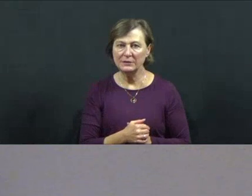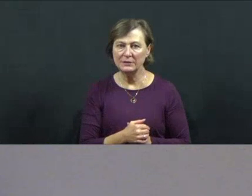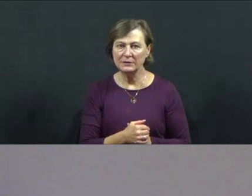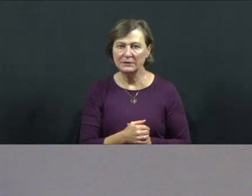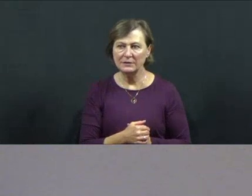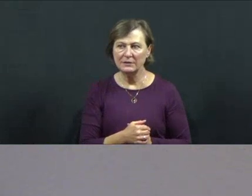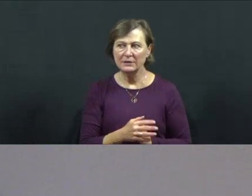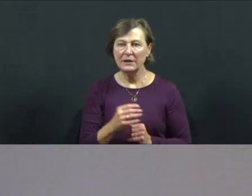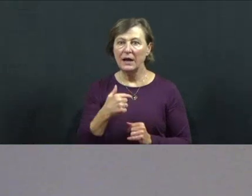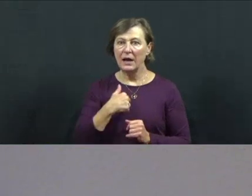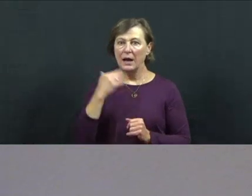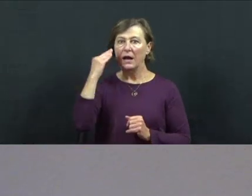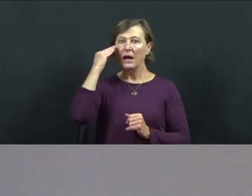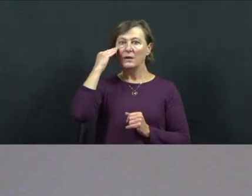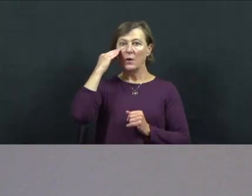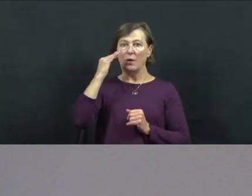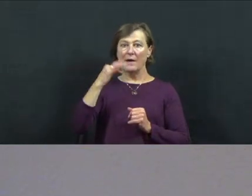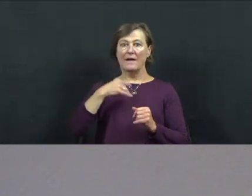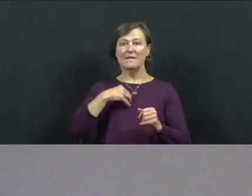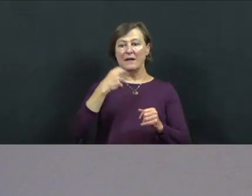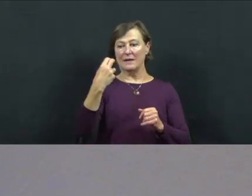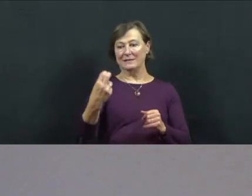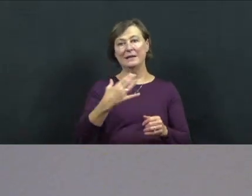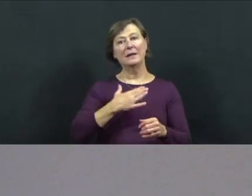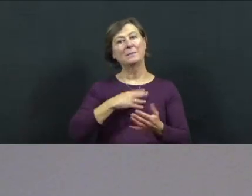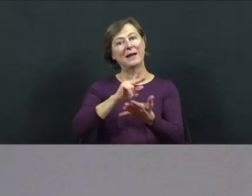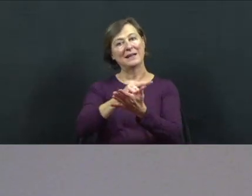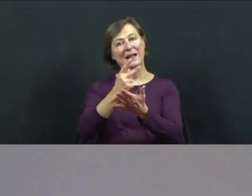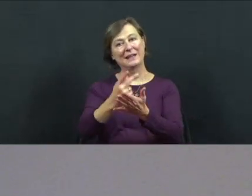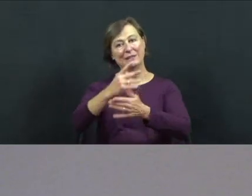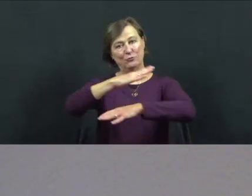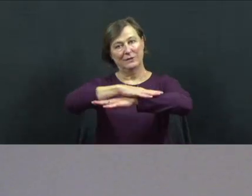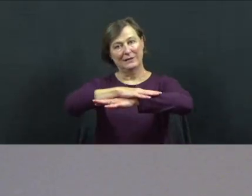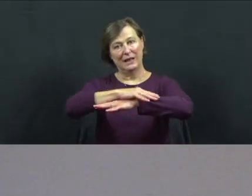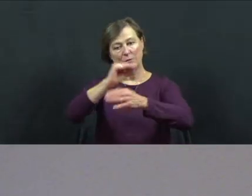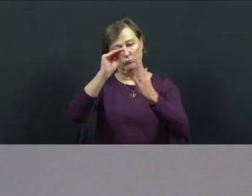that when I sit at my kitchen table and fill out my ballot,